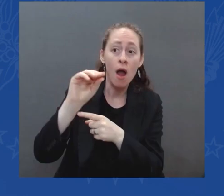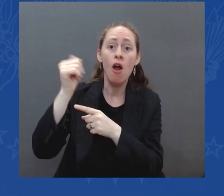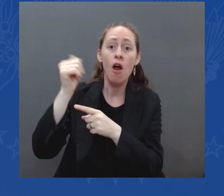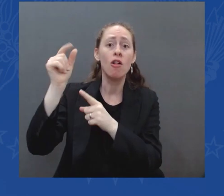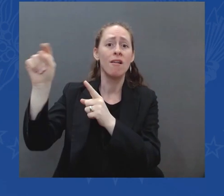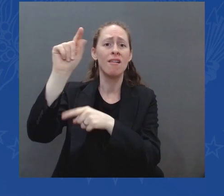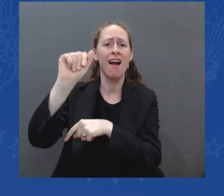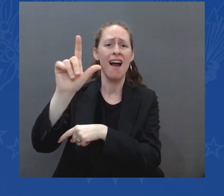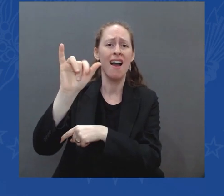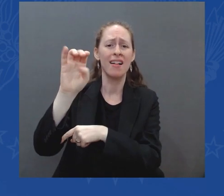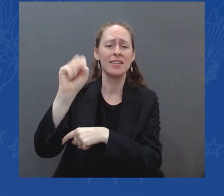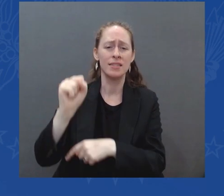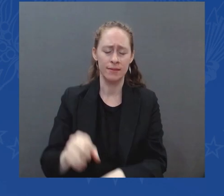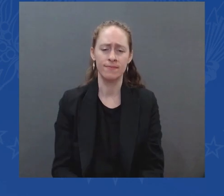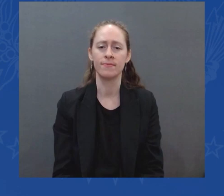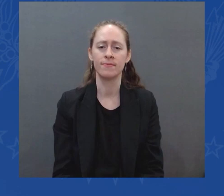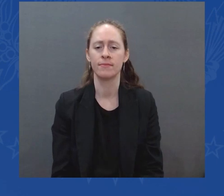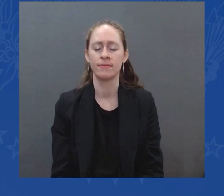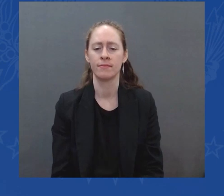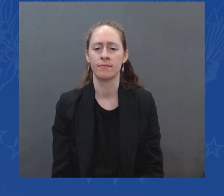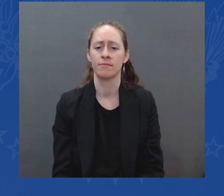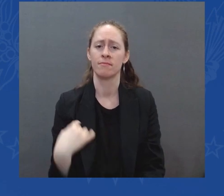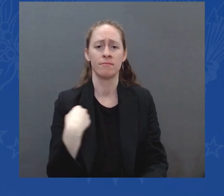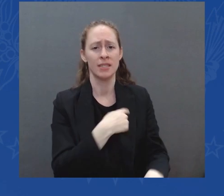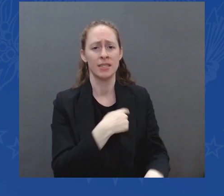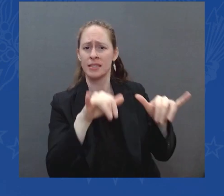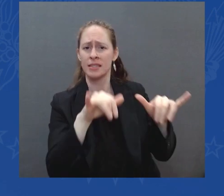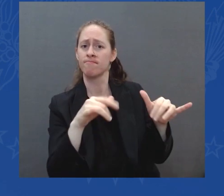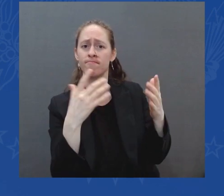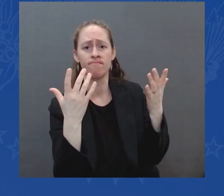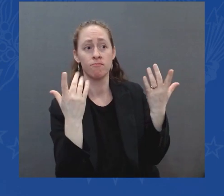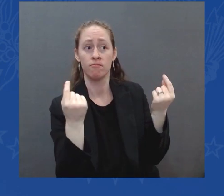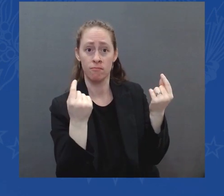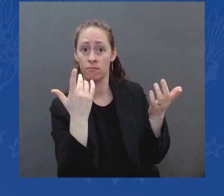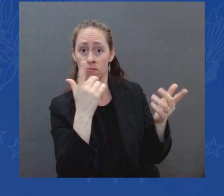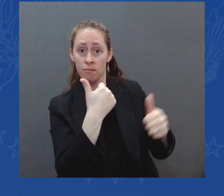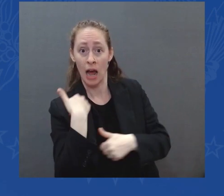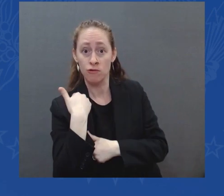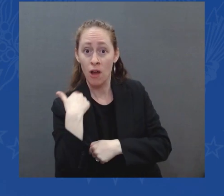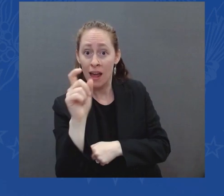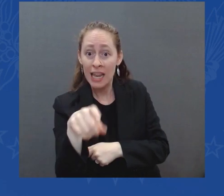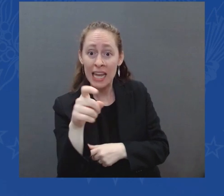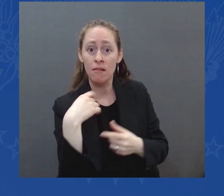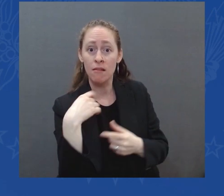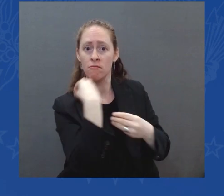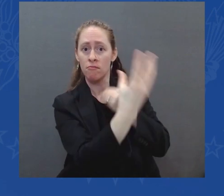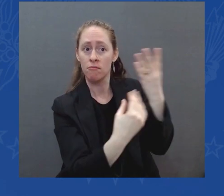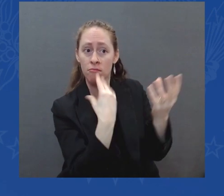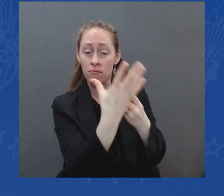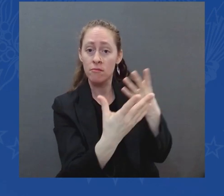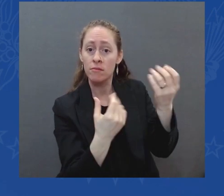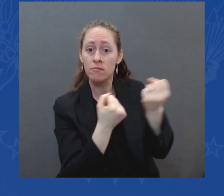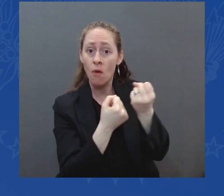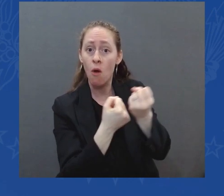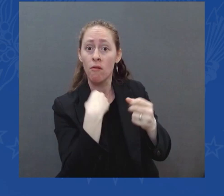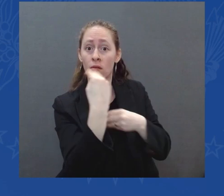while levying the most punishing economic sanctions against Russia ever used against another nation in place and increasing them.